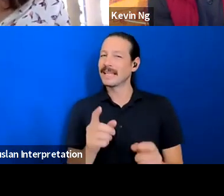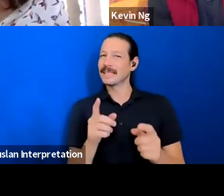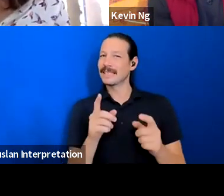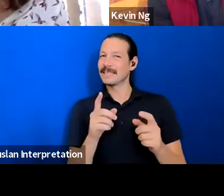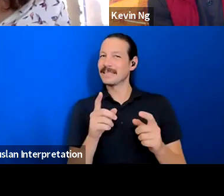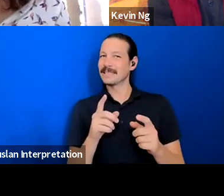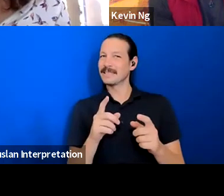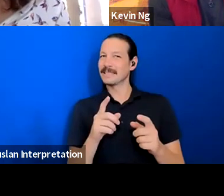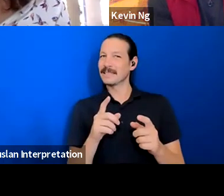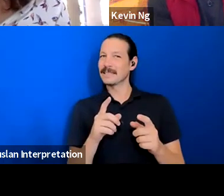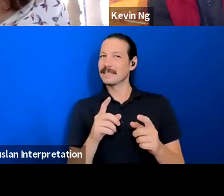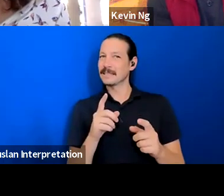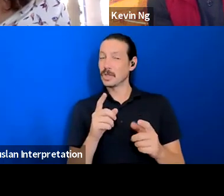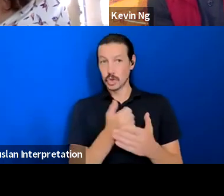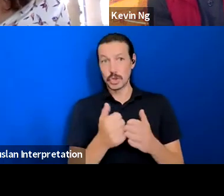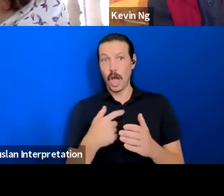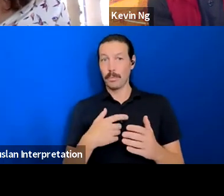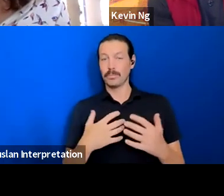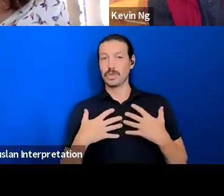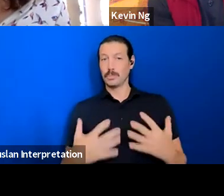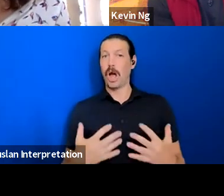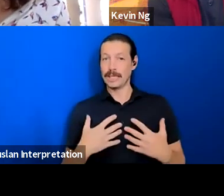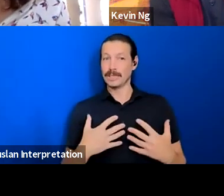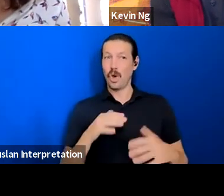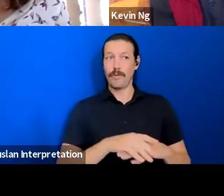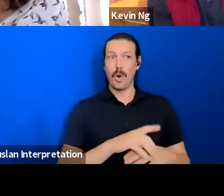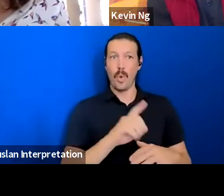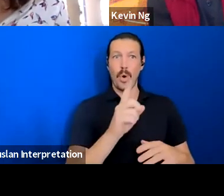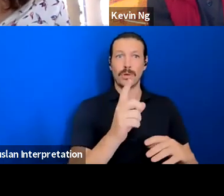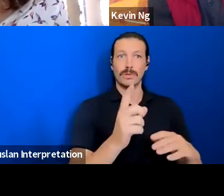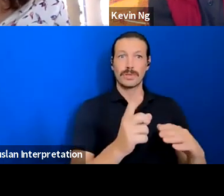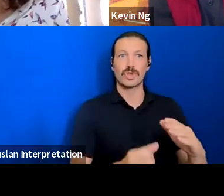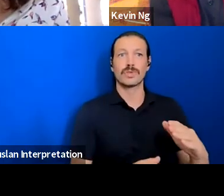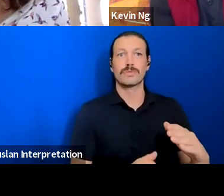kind of come in there and usually, yeah, it's the outliers that you've really got to keep an eye on,